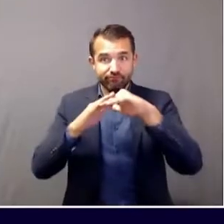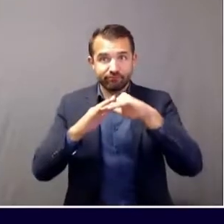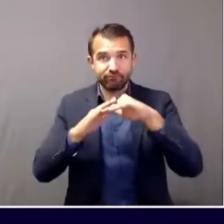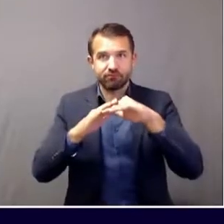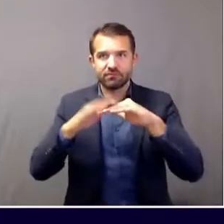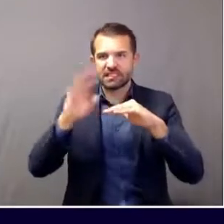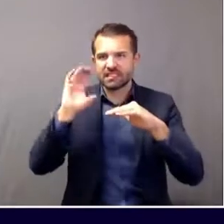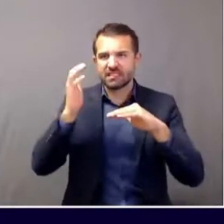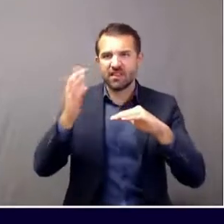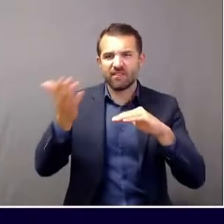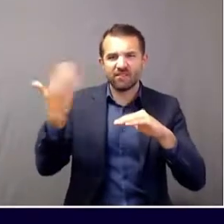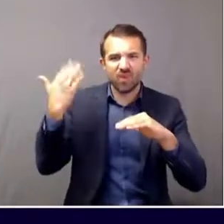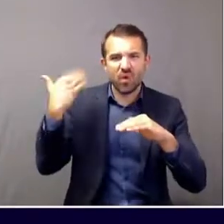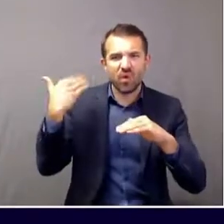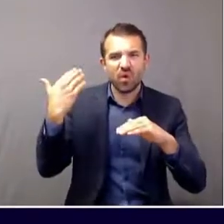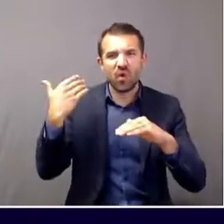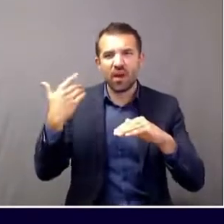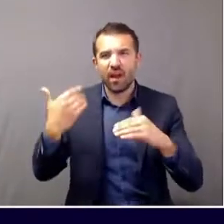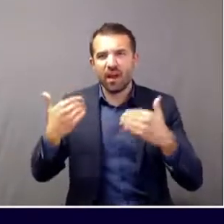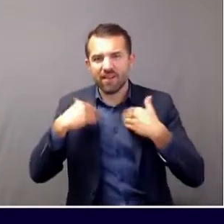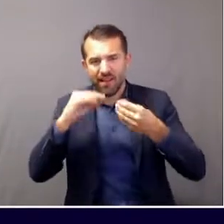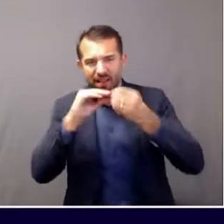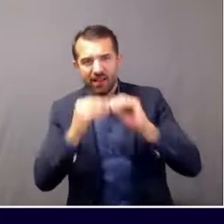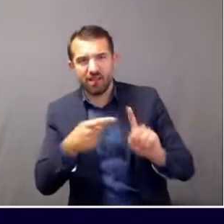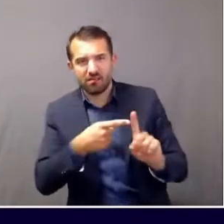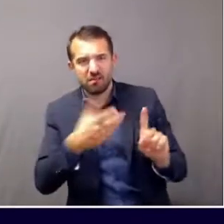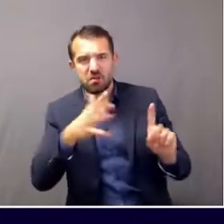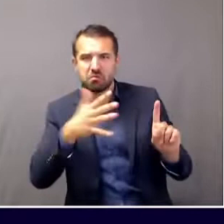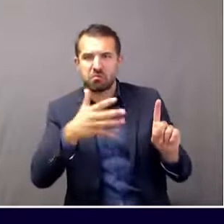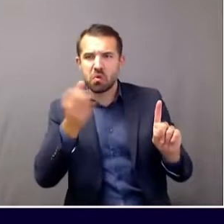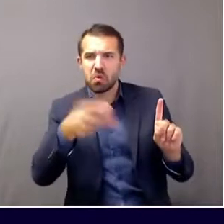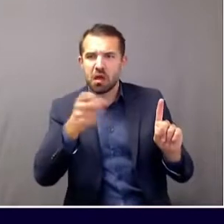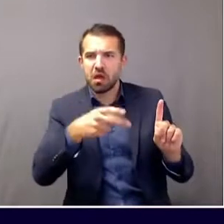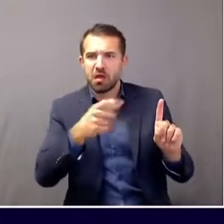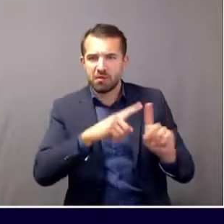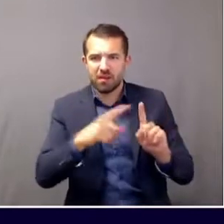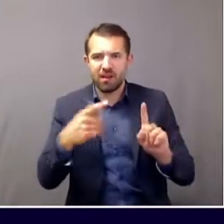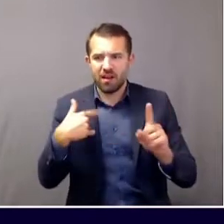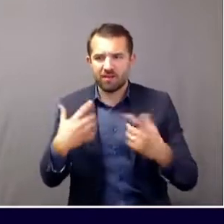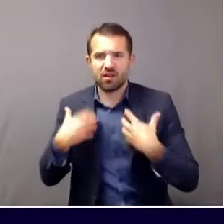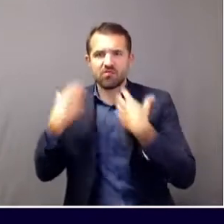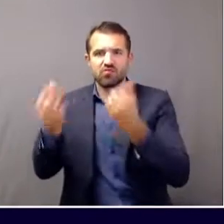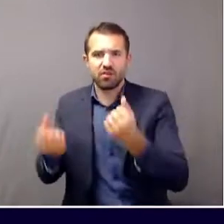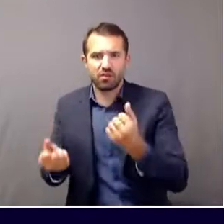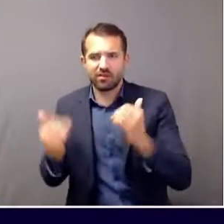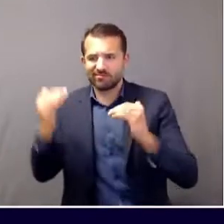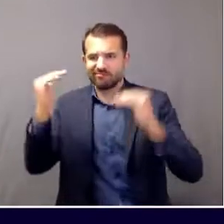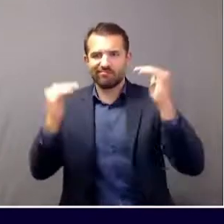number of positive cases that